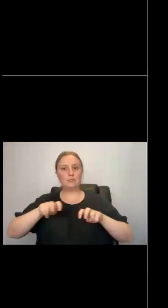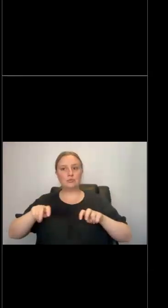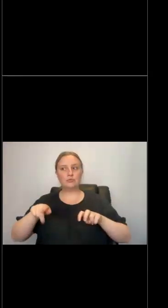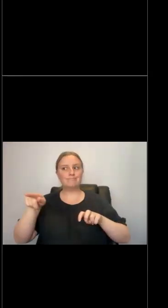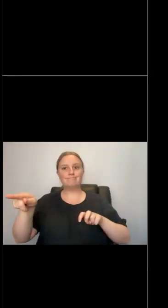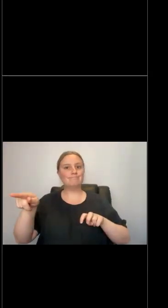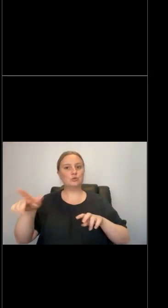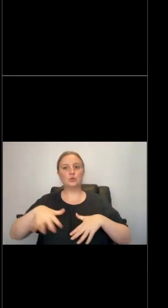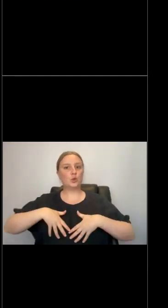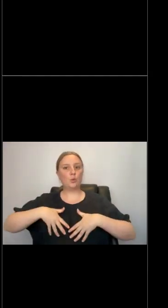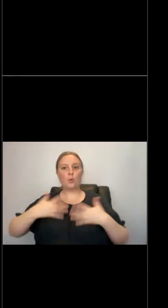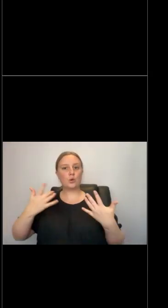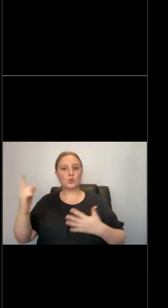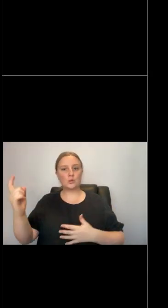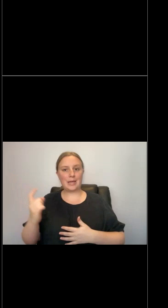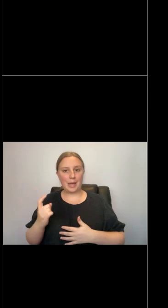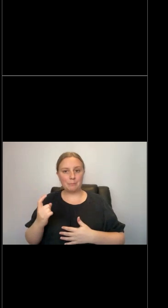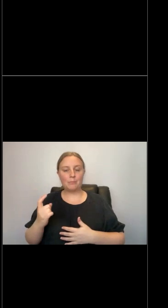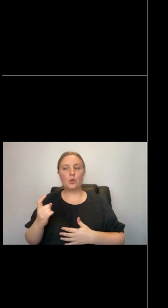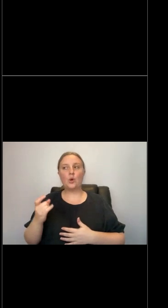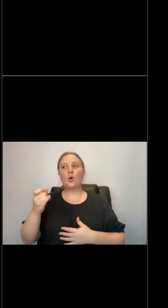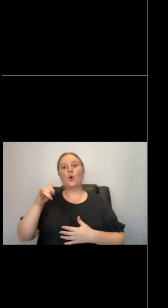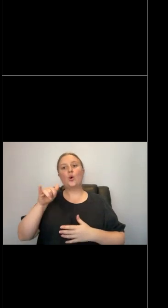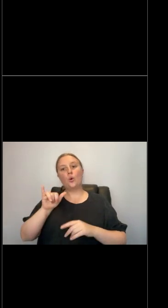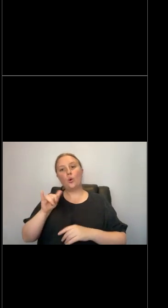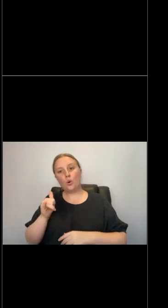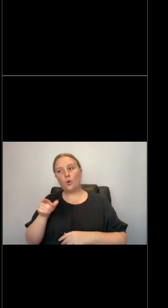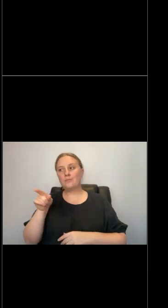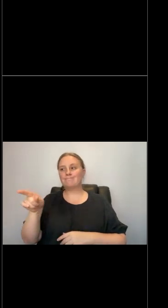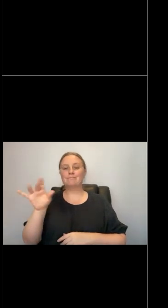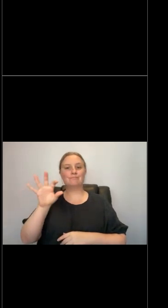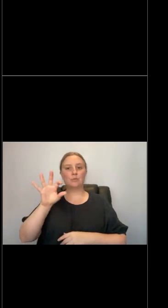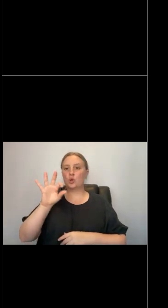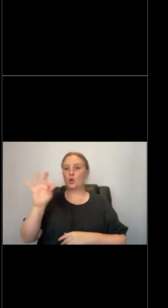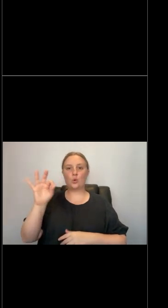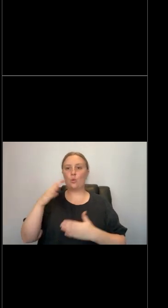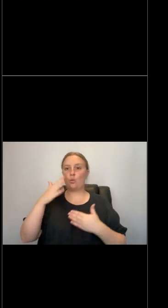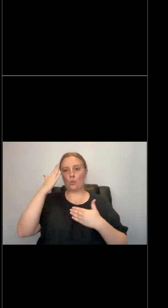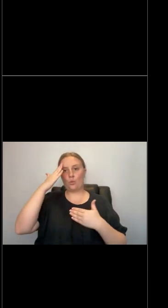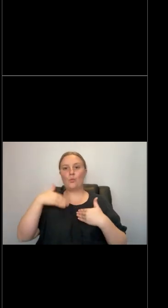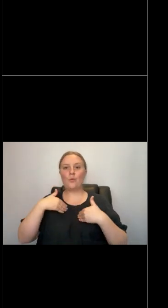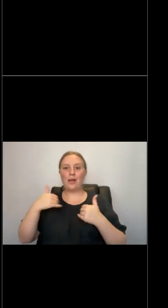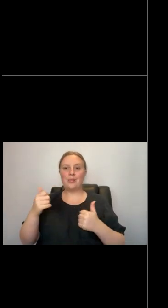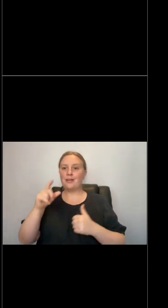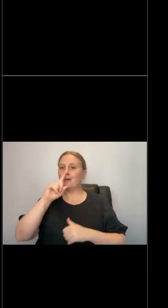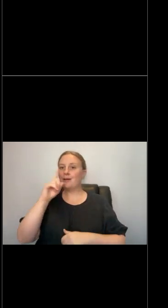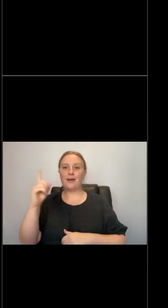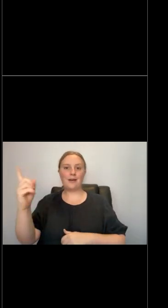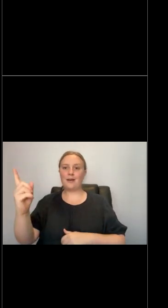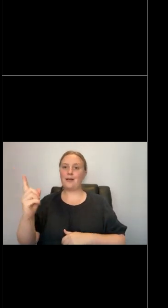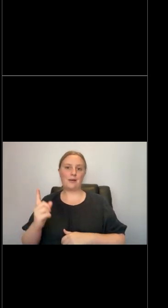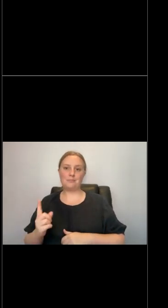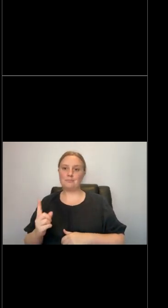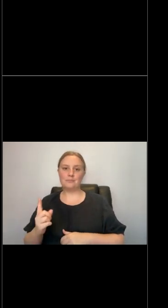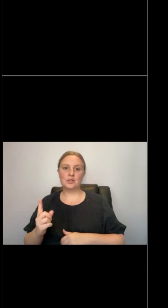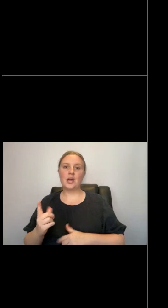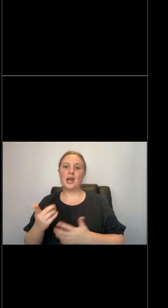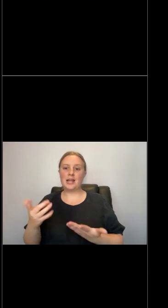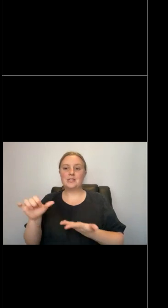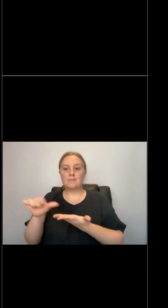patient's too unwell to appear and it's appropriate and expedient to do so or proceed with the matter in the absence,